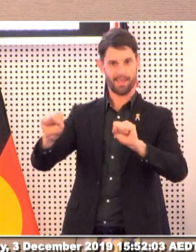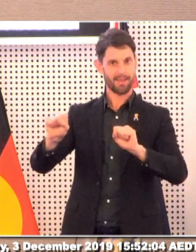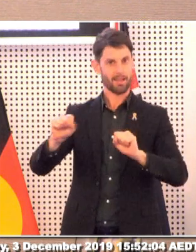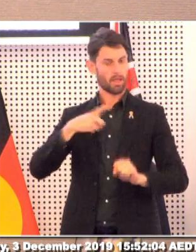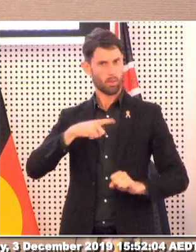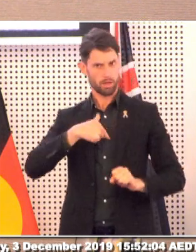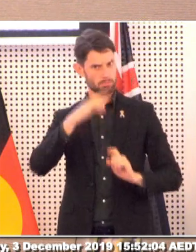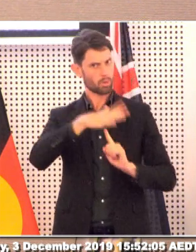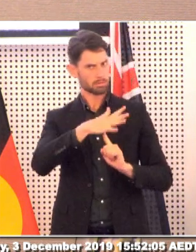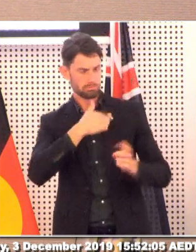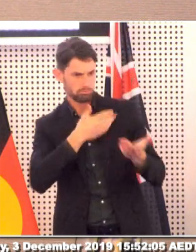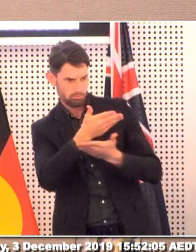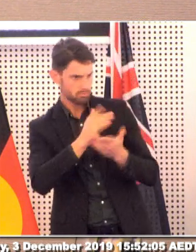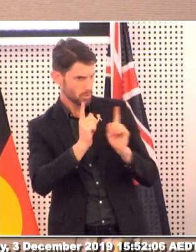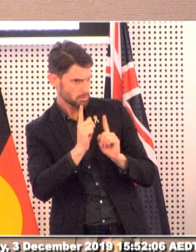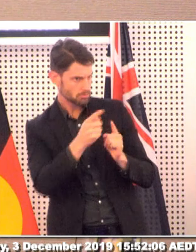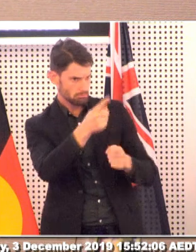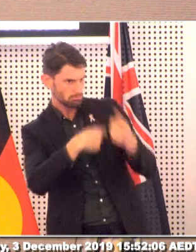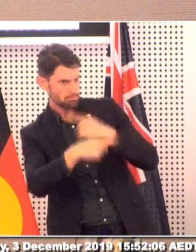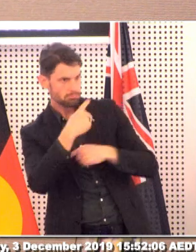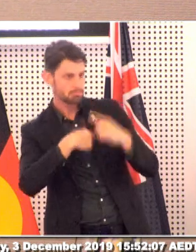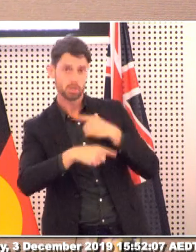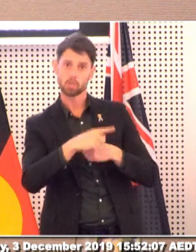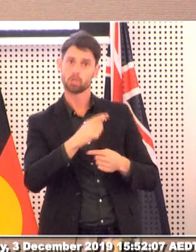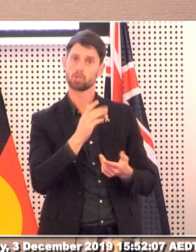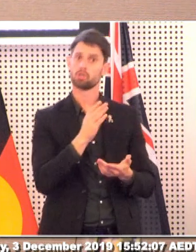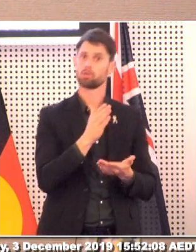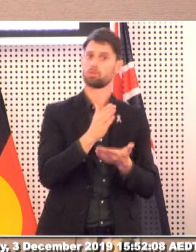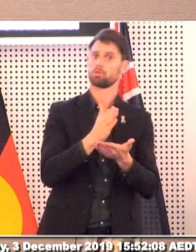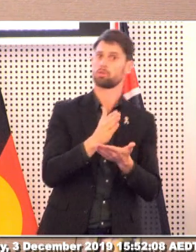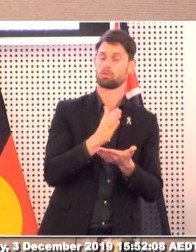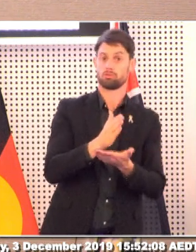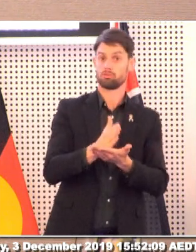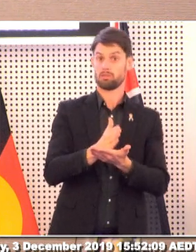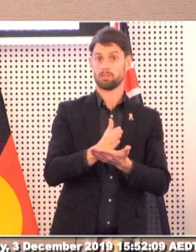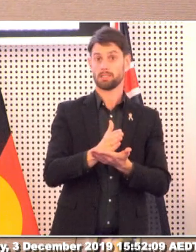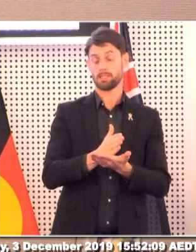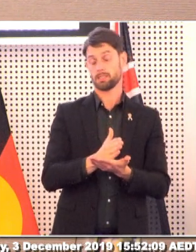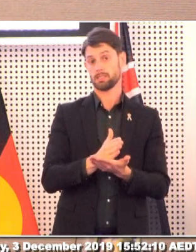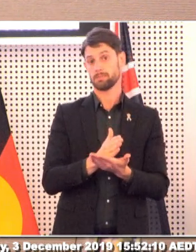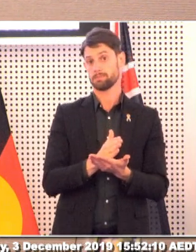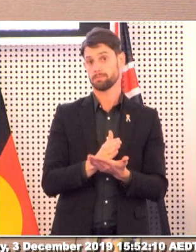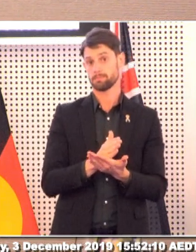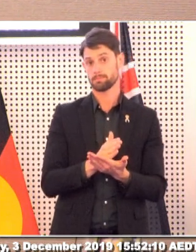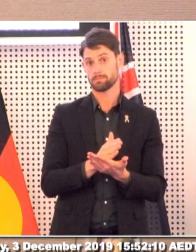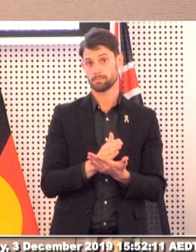And they – the logical first – yes, the first people to go – to go to if you